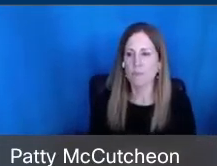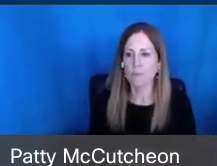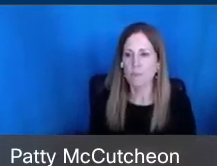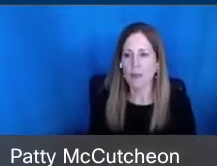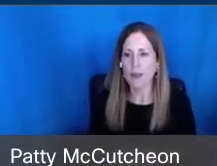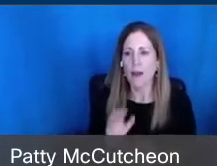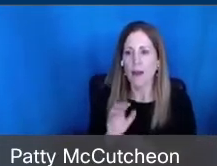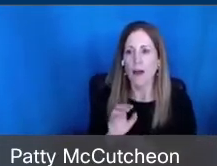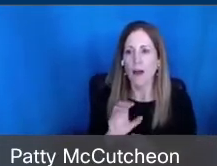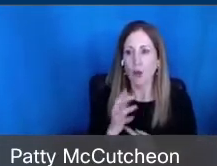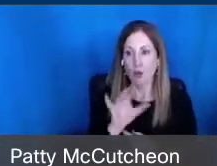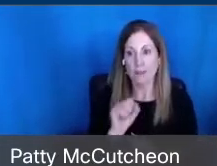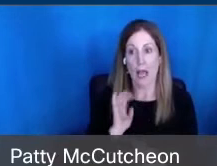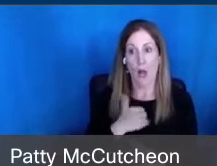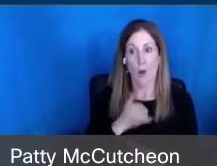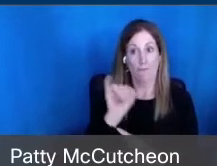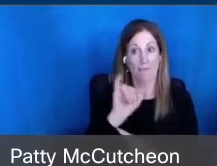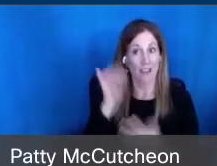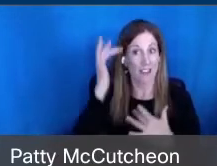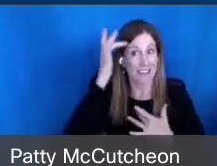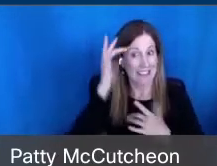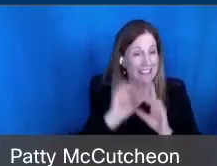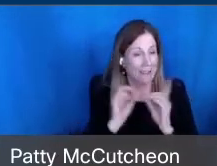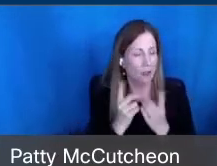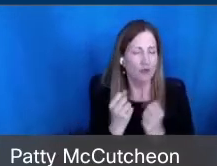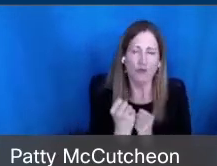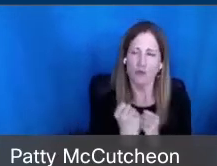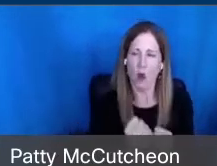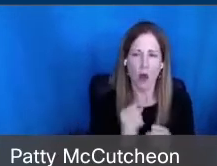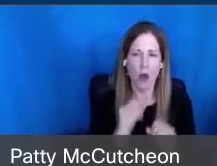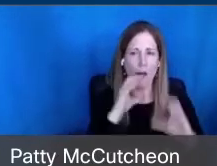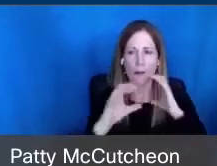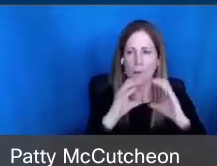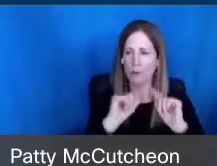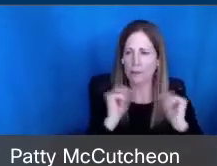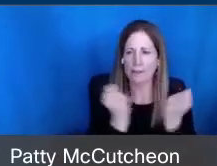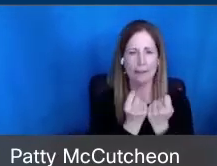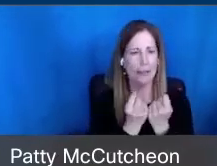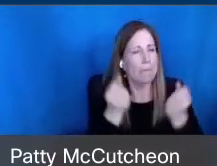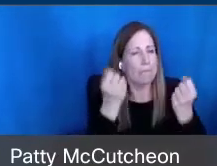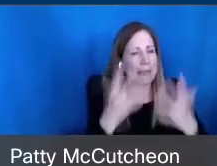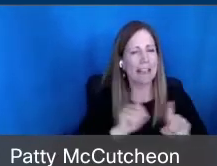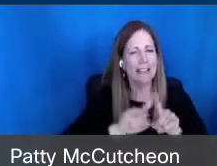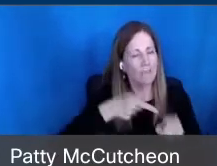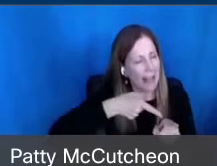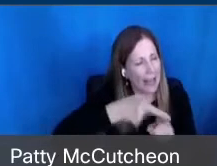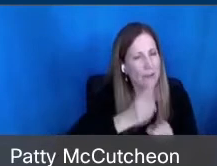disease division has a really strong communications unit with many areas of expertise, including accessibility.